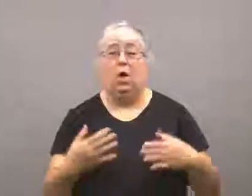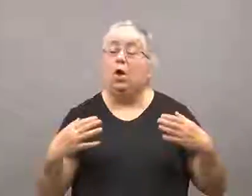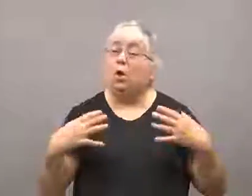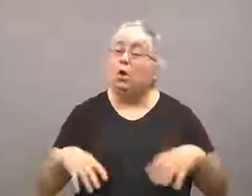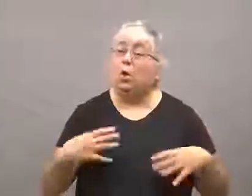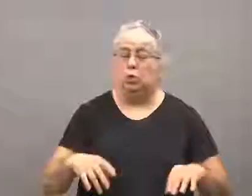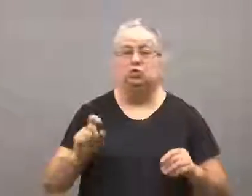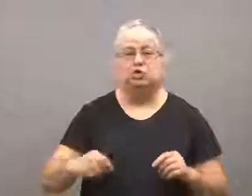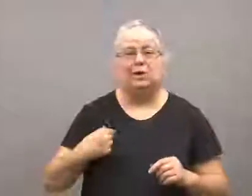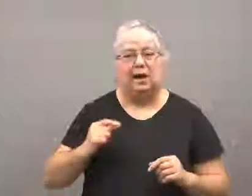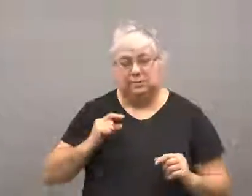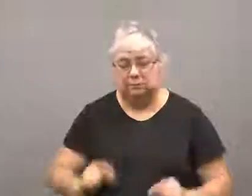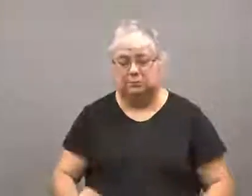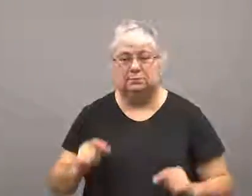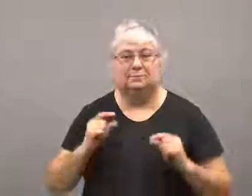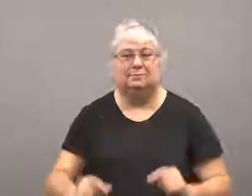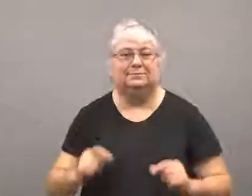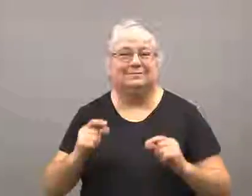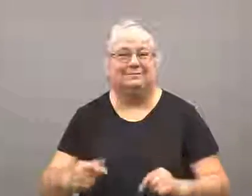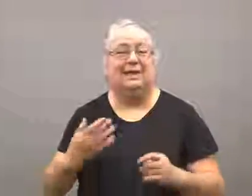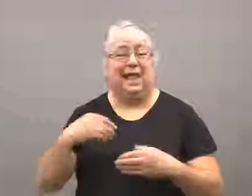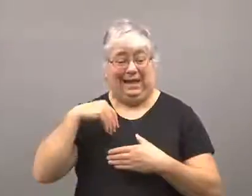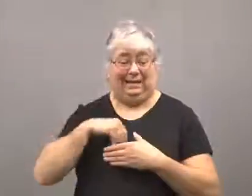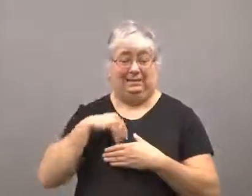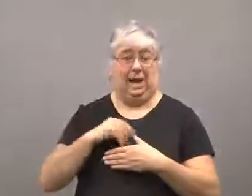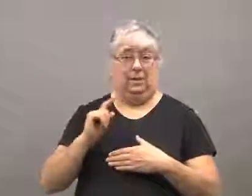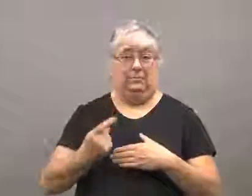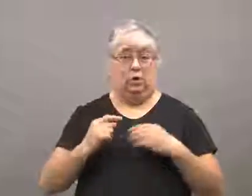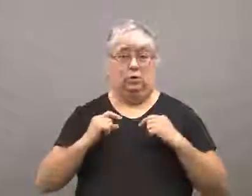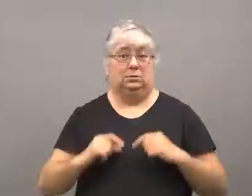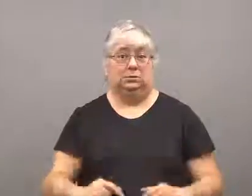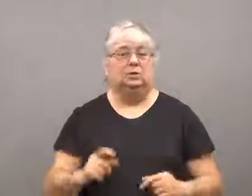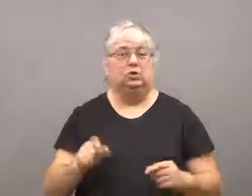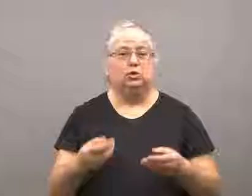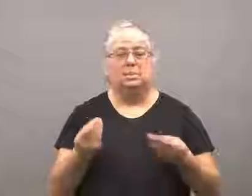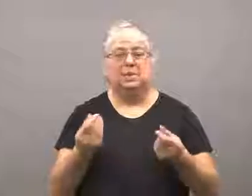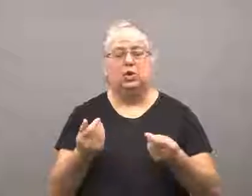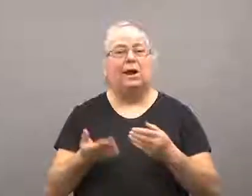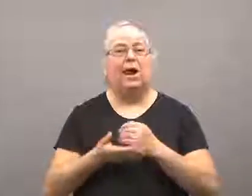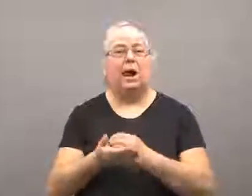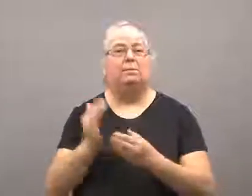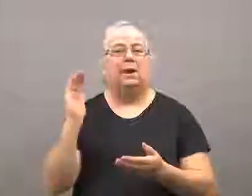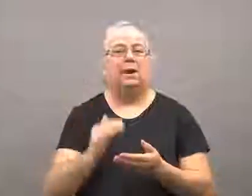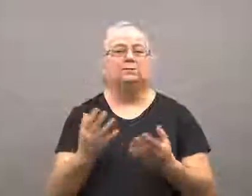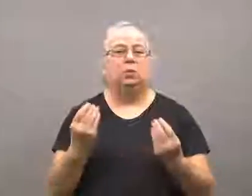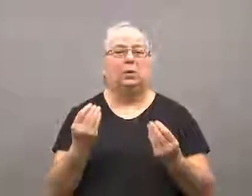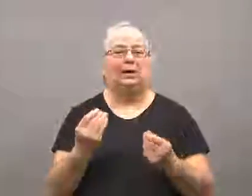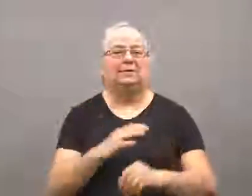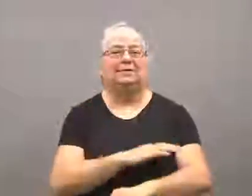You should wear layers. The inside layer